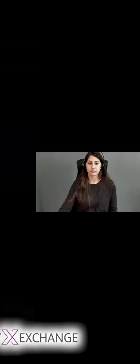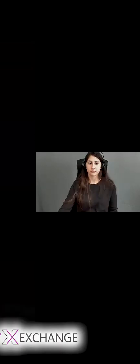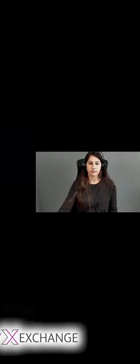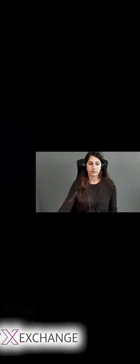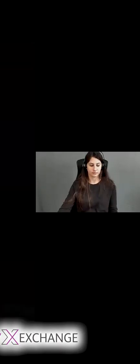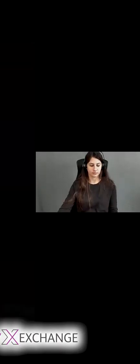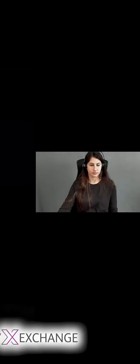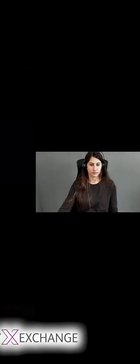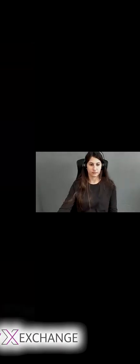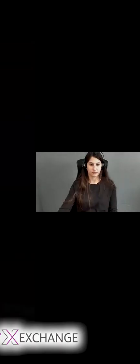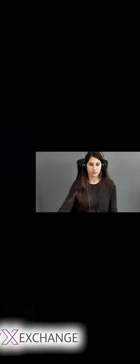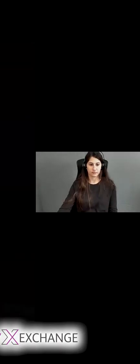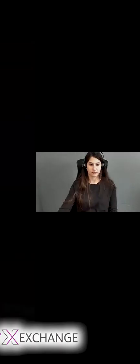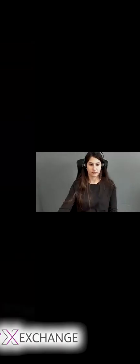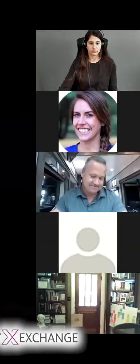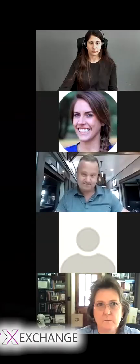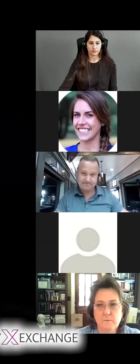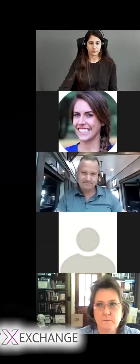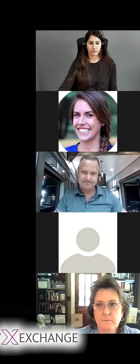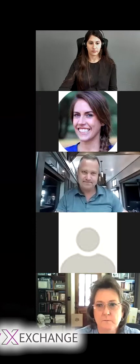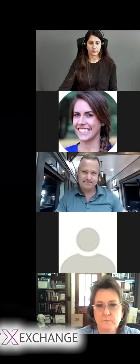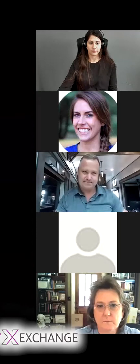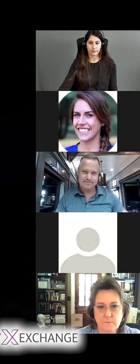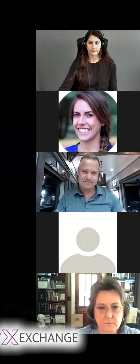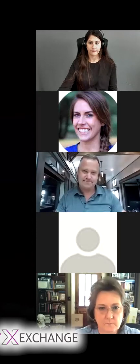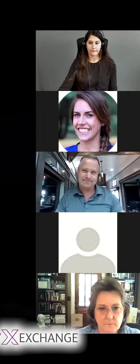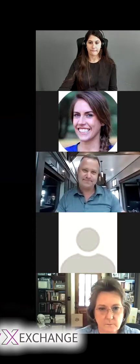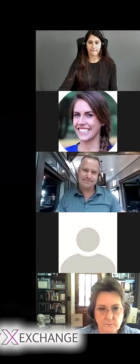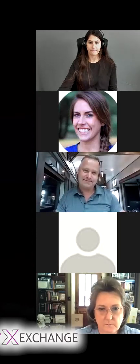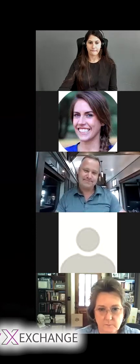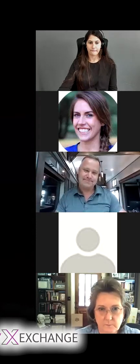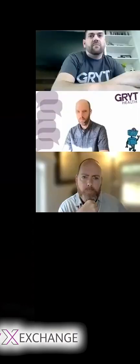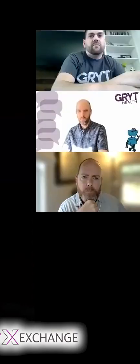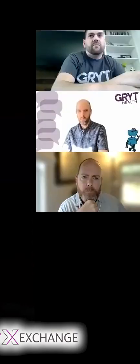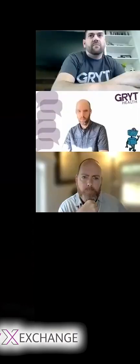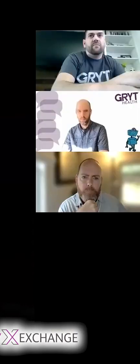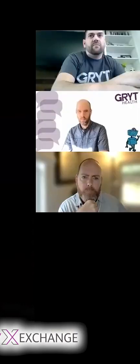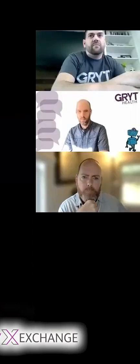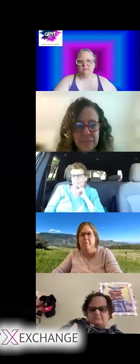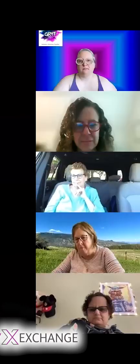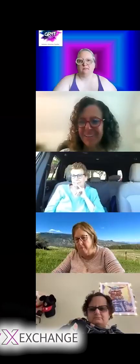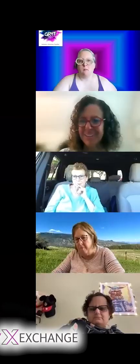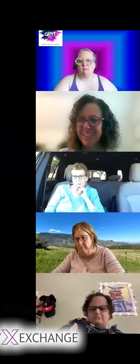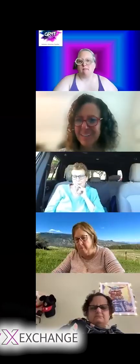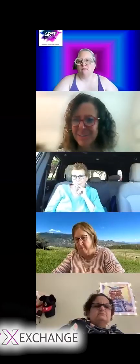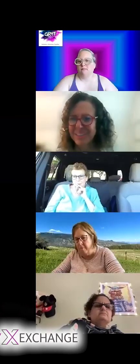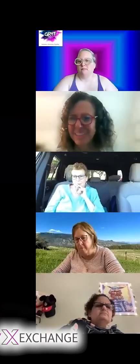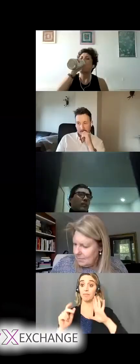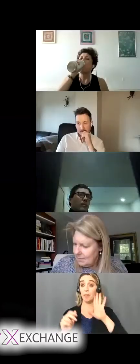[Dr. Cindi] Okay, terrific. Well, thank you, Teri. What a privilege to be alongside you today.